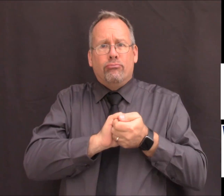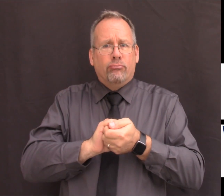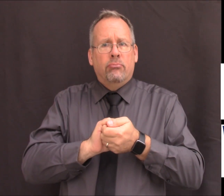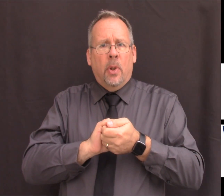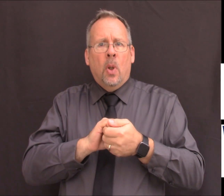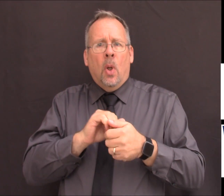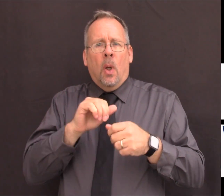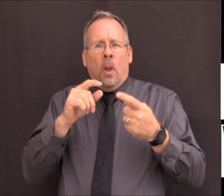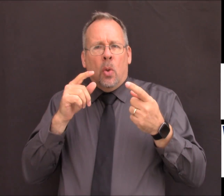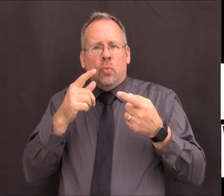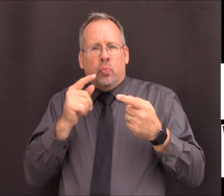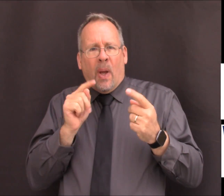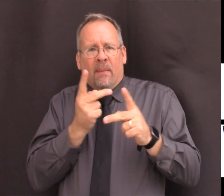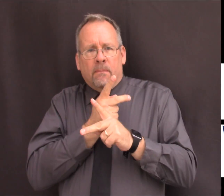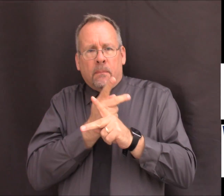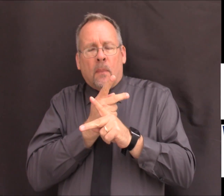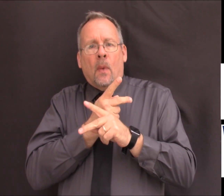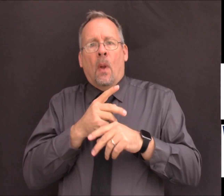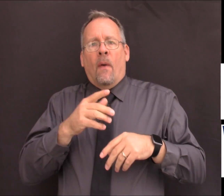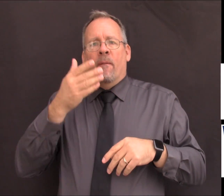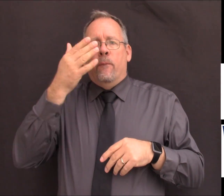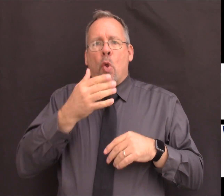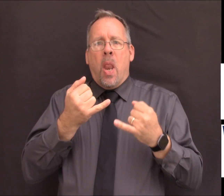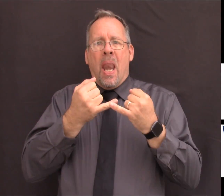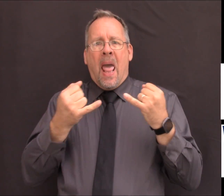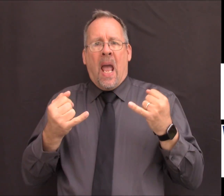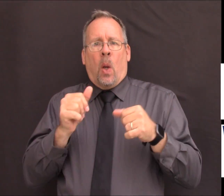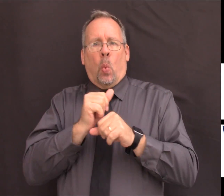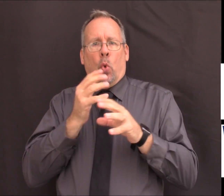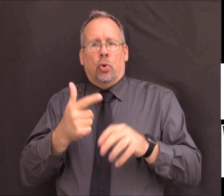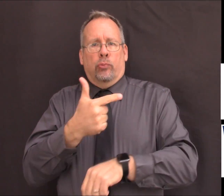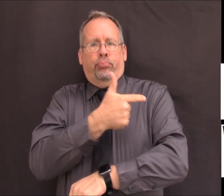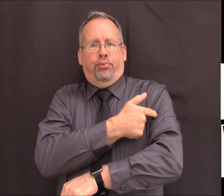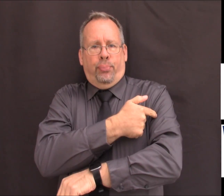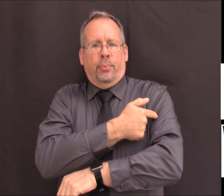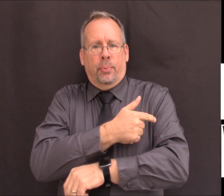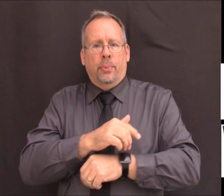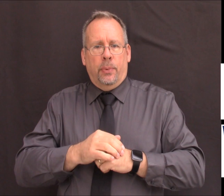to vaccinate frontline essential workers.